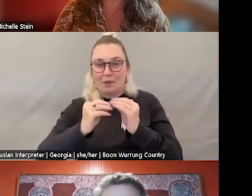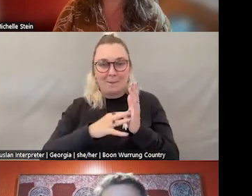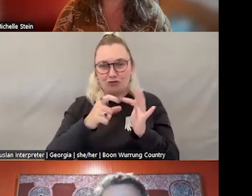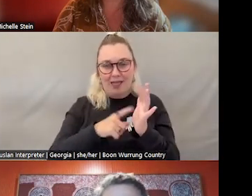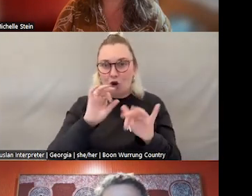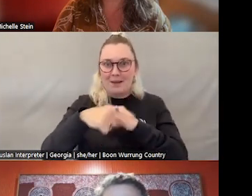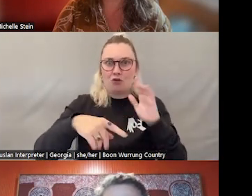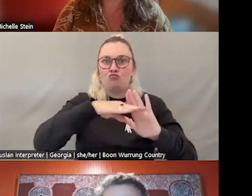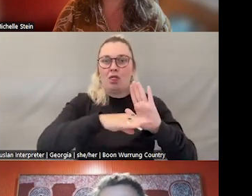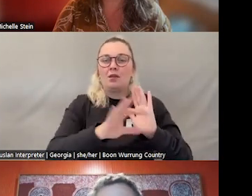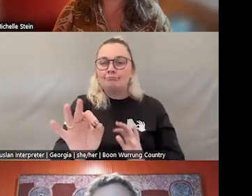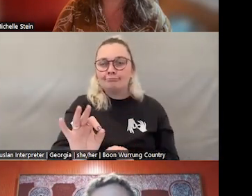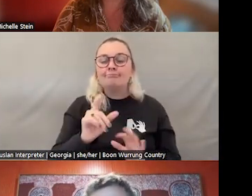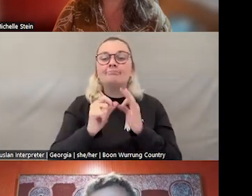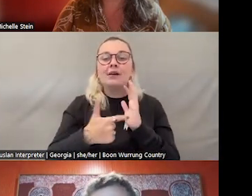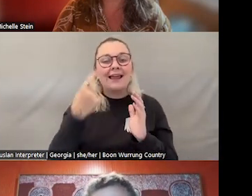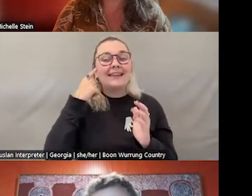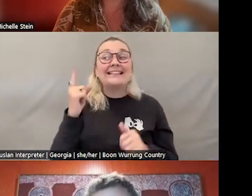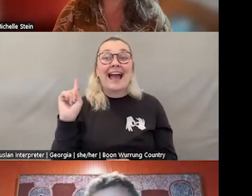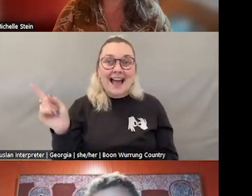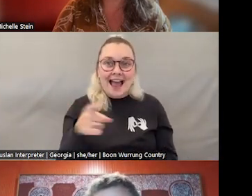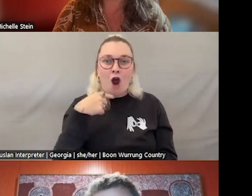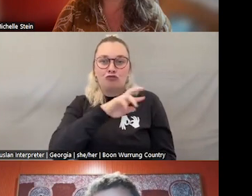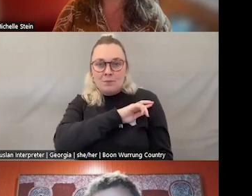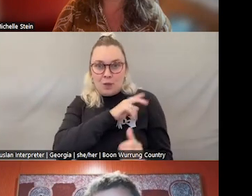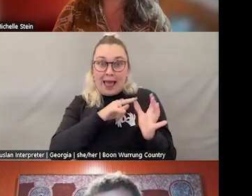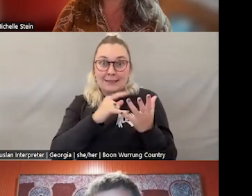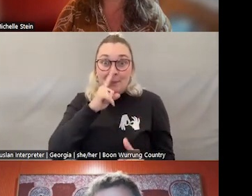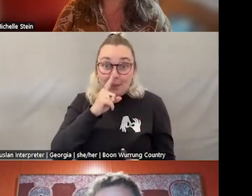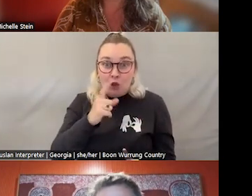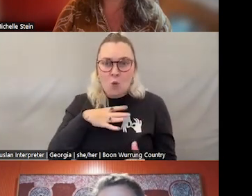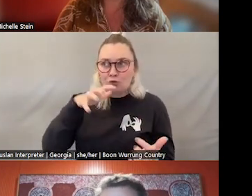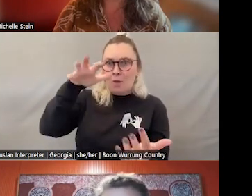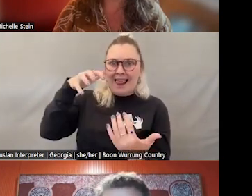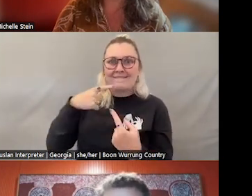But I think it is our responsibility as our people wanting to collect this information that we are